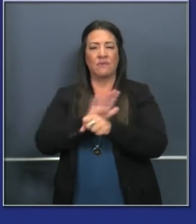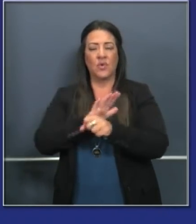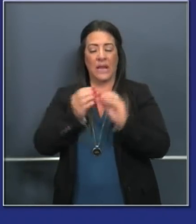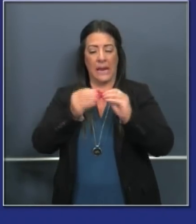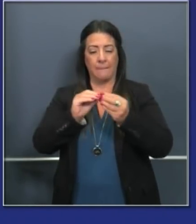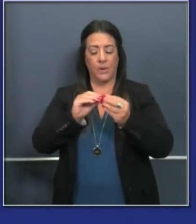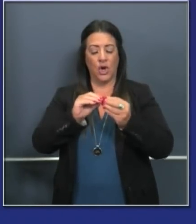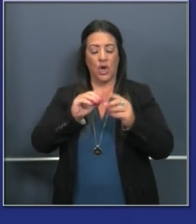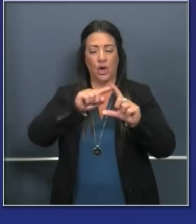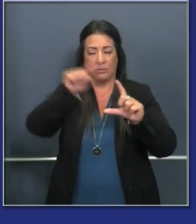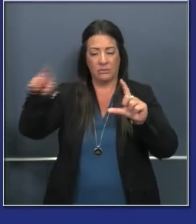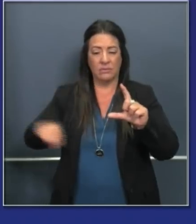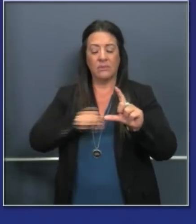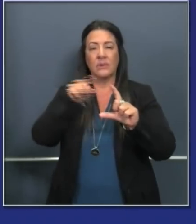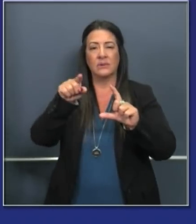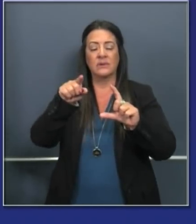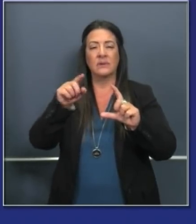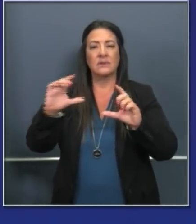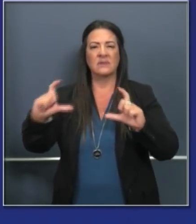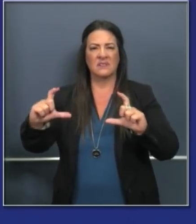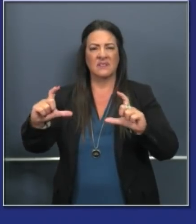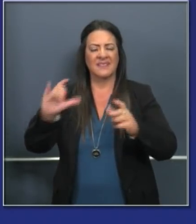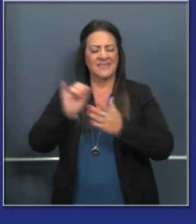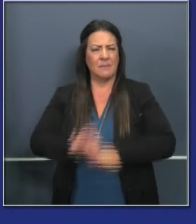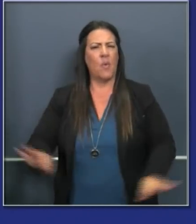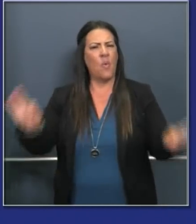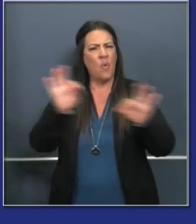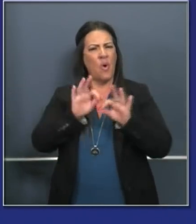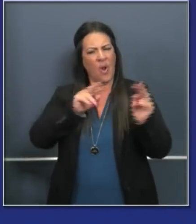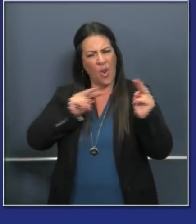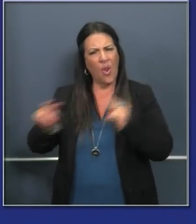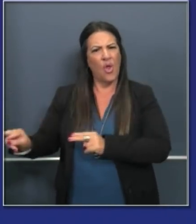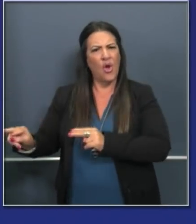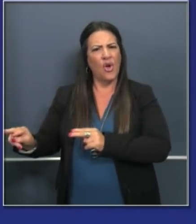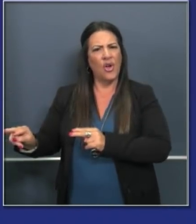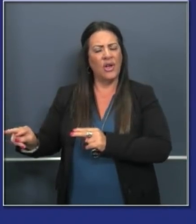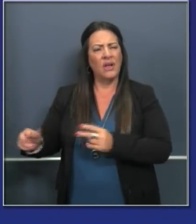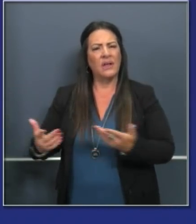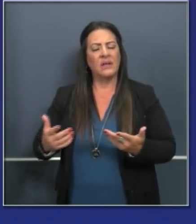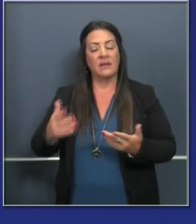AND I'LL SHARE IT AGAIN TODAY. A PIE CHART OF THE TOTAL SURGE CAPACITY. WITHIN A HOSPITAL